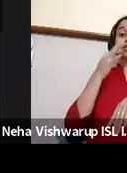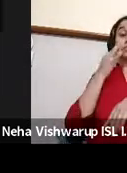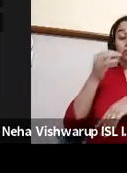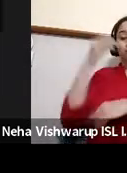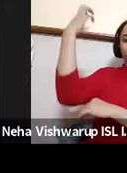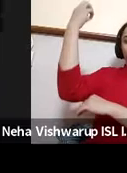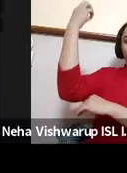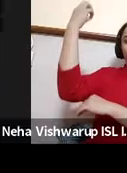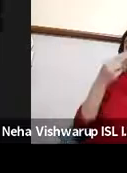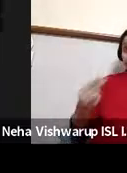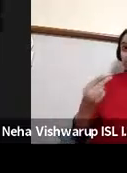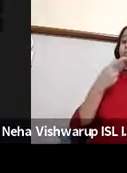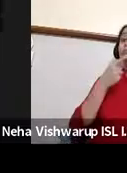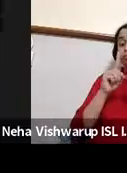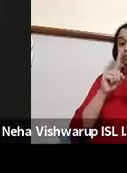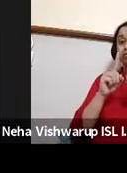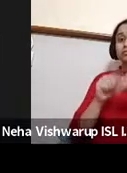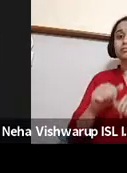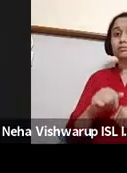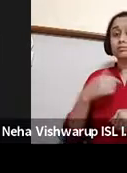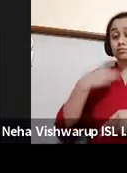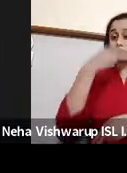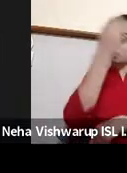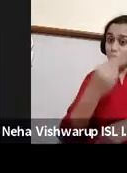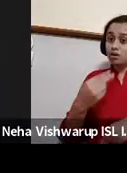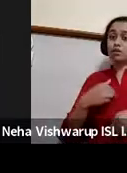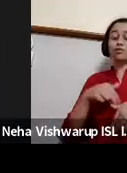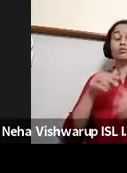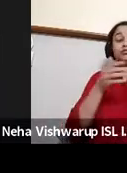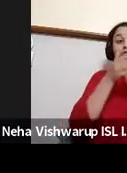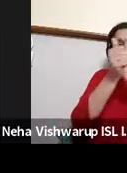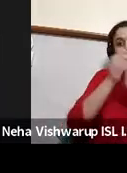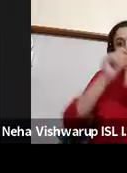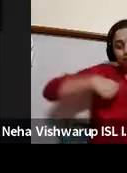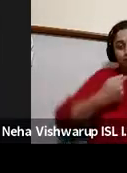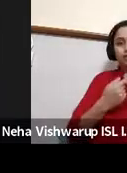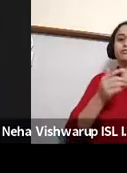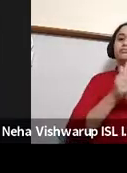it was still a part of a larger network of influences crucially his work also captured